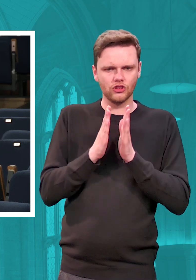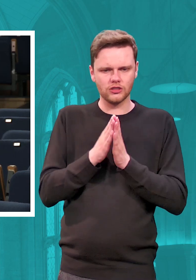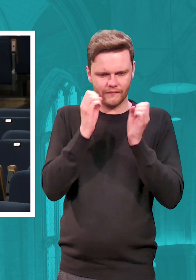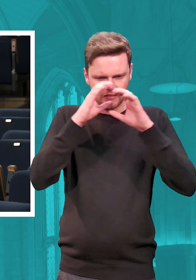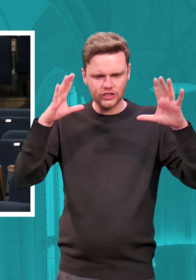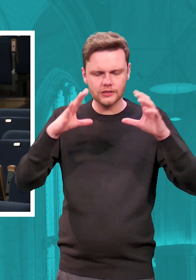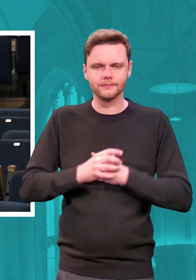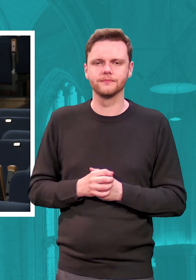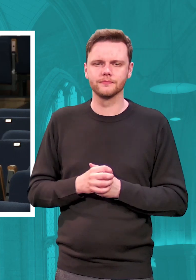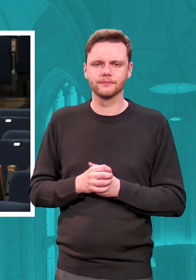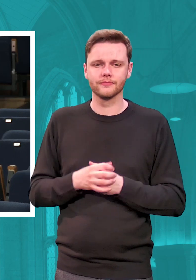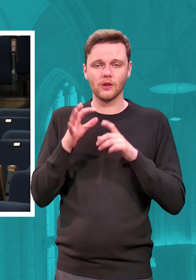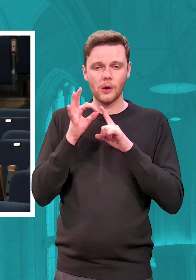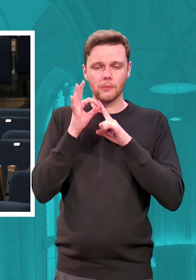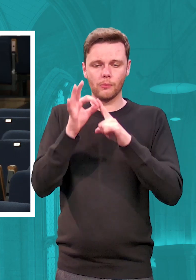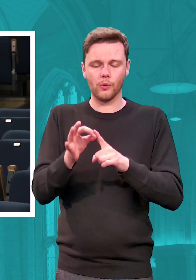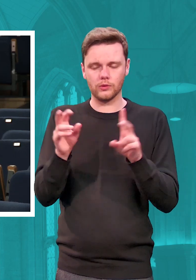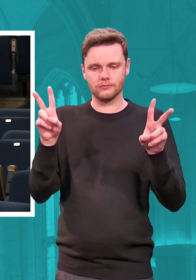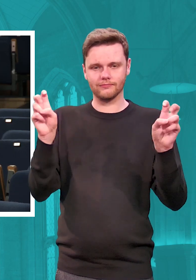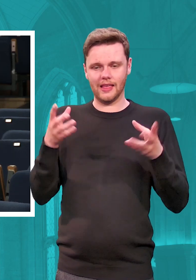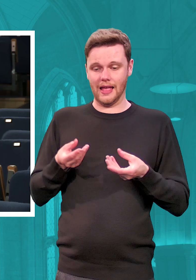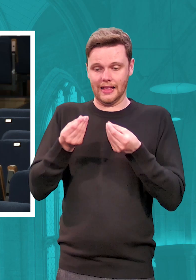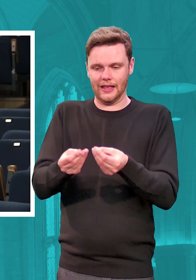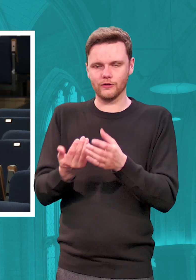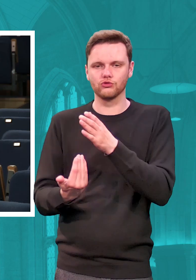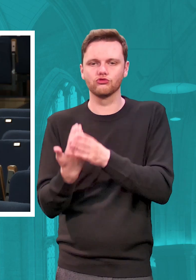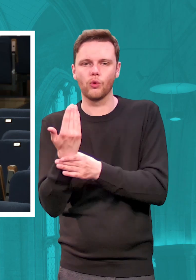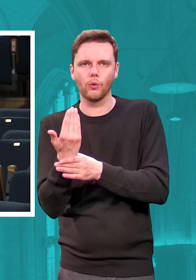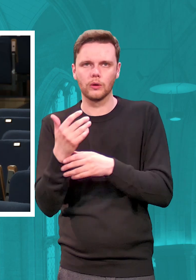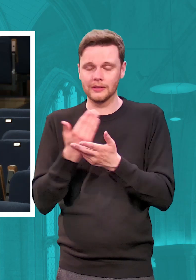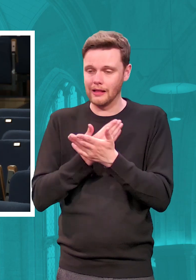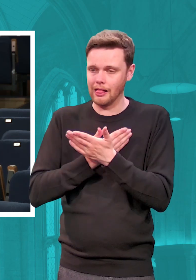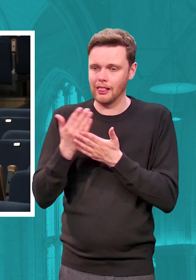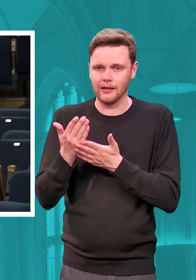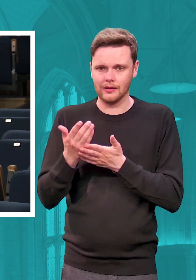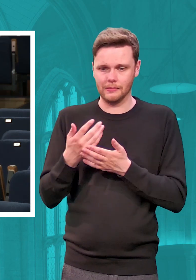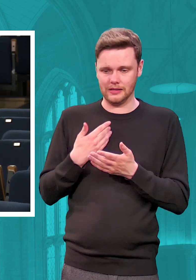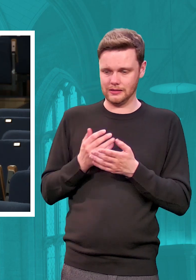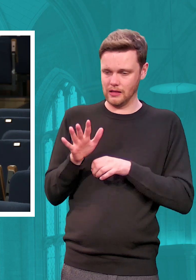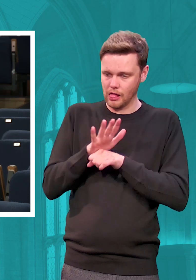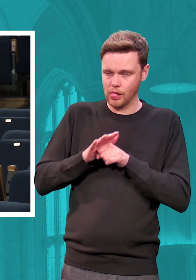We proposed Giving to Grow, which makes clear that the funding of the local church is a priority.